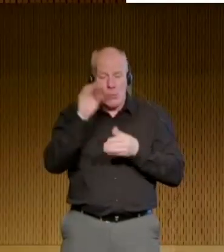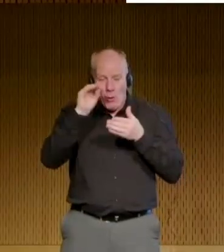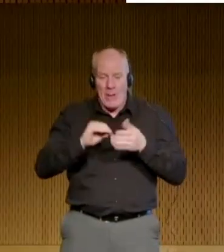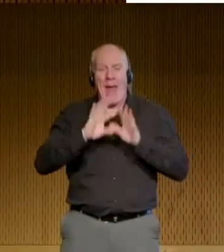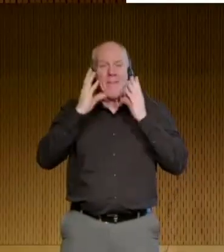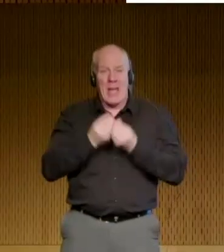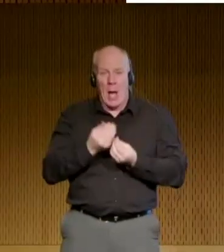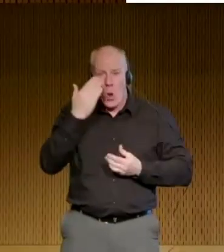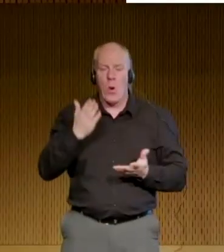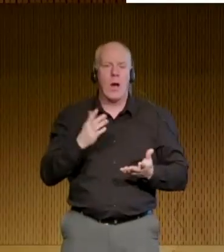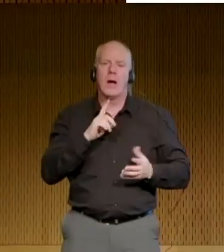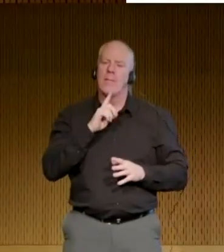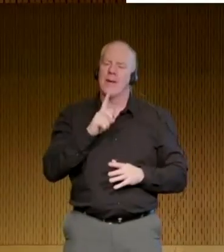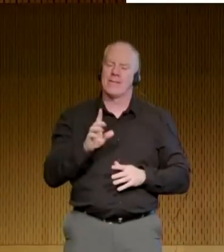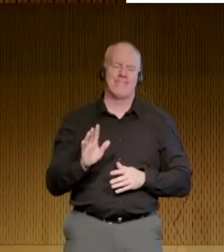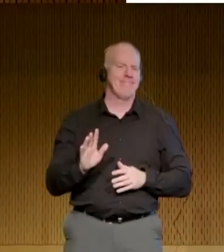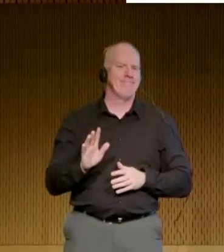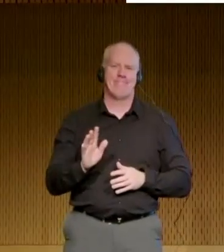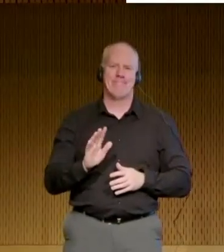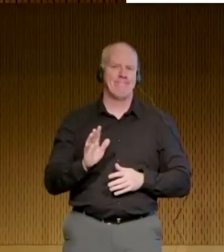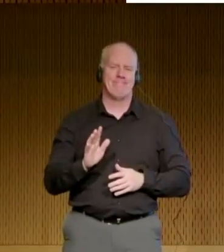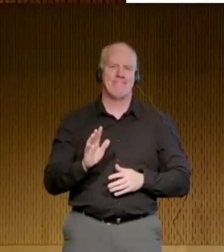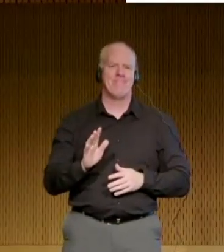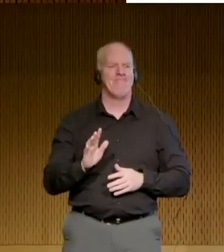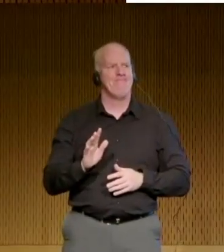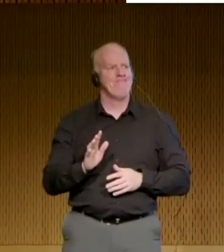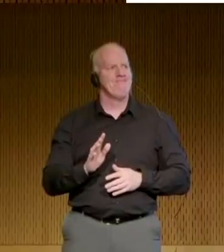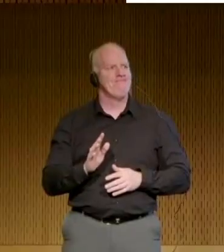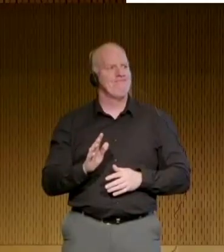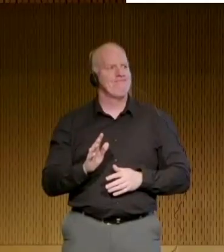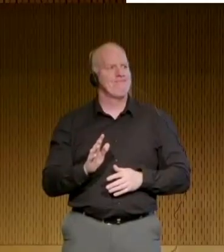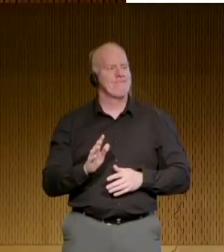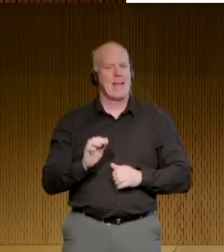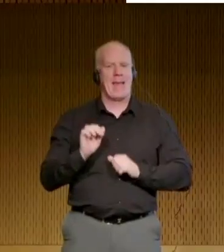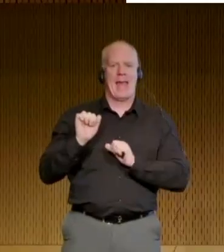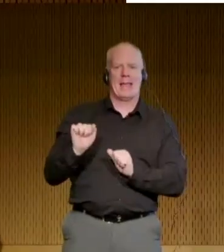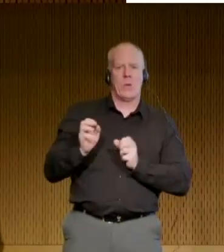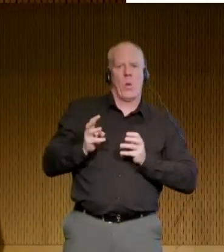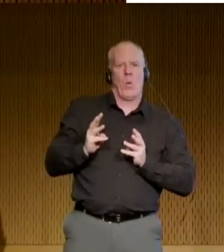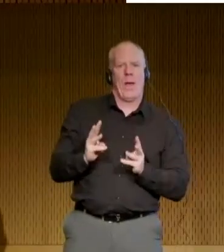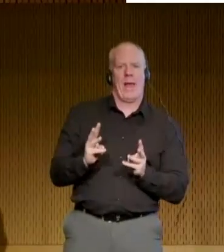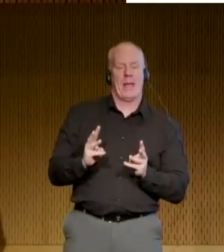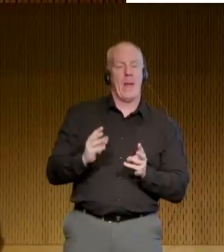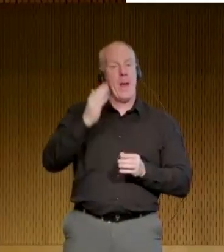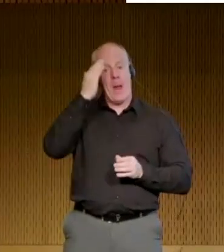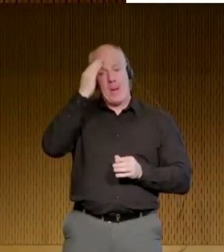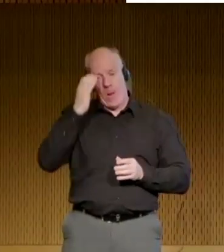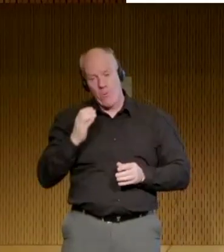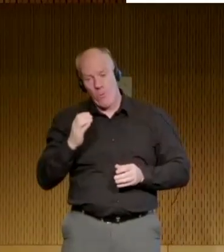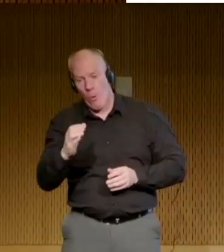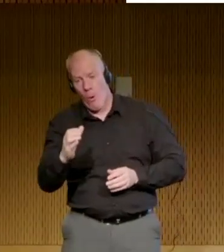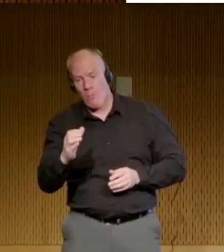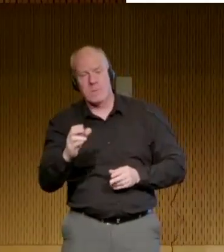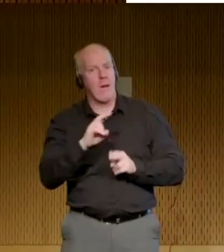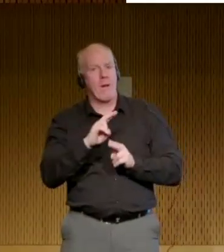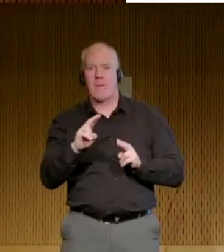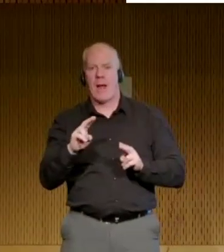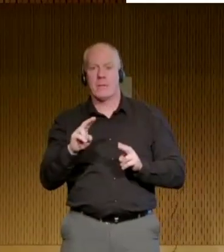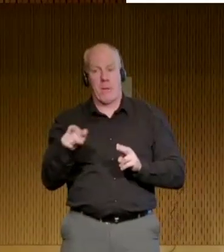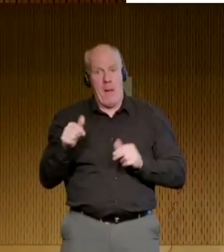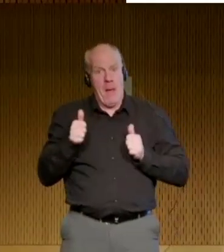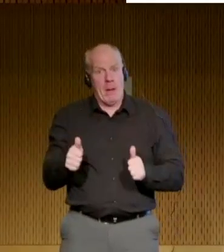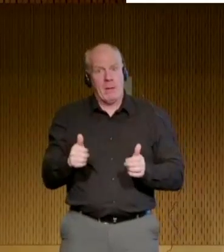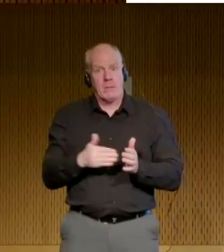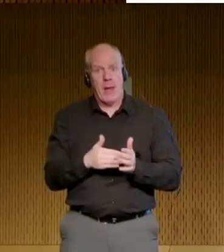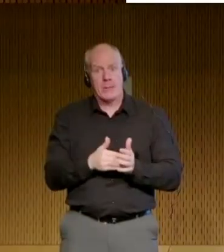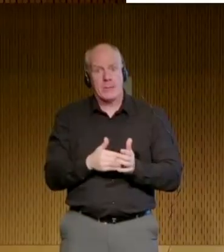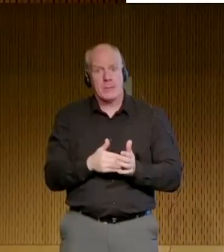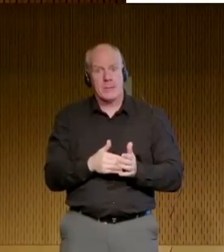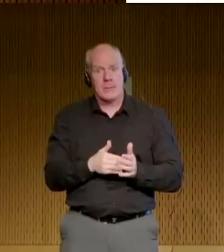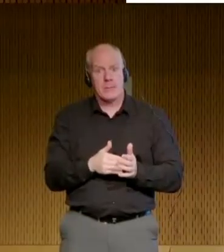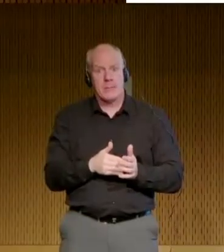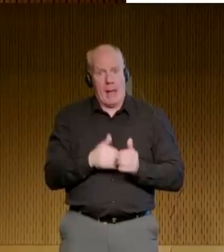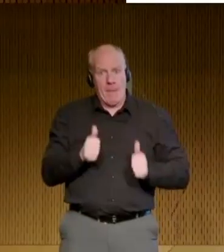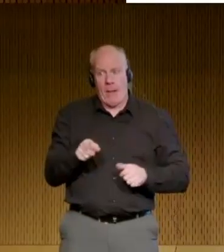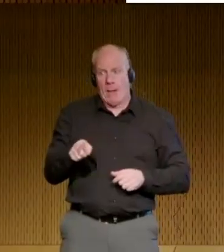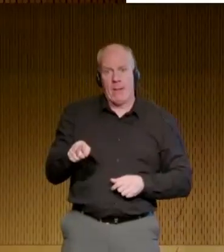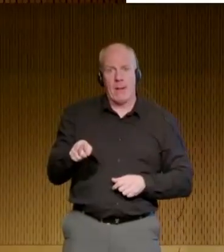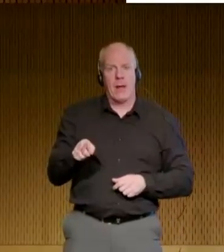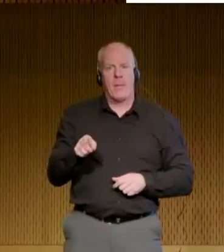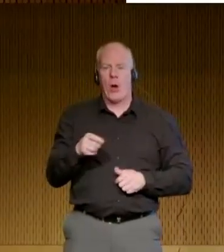just a way he had, he knew the course. It wasn't about inability. It was about somebody else doing